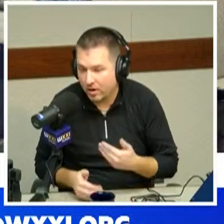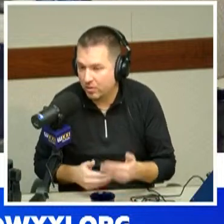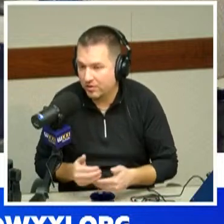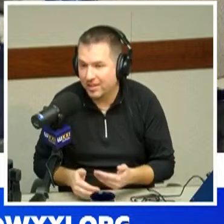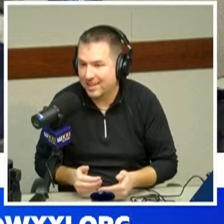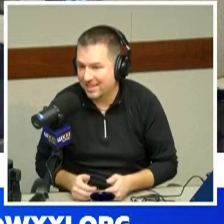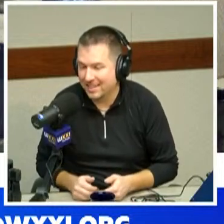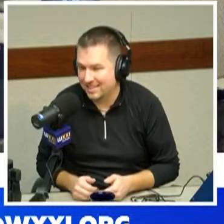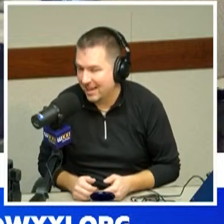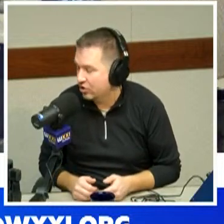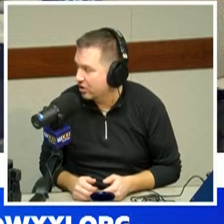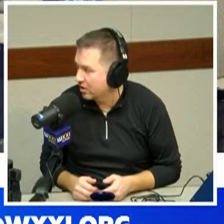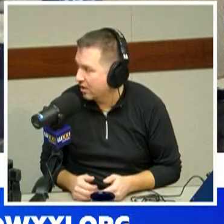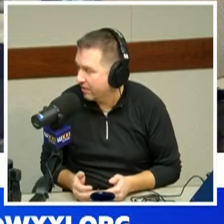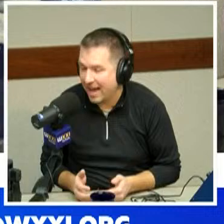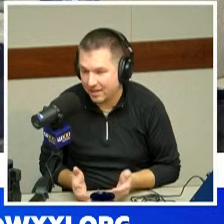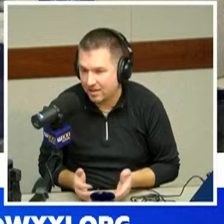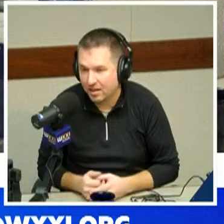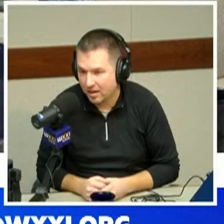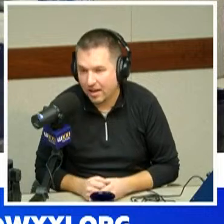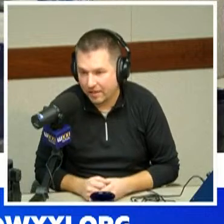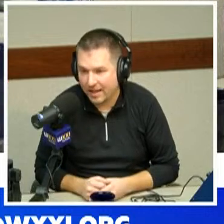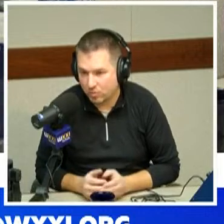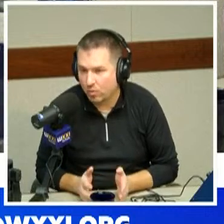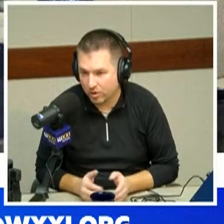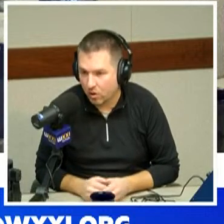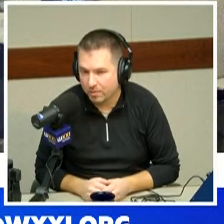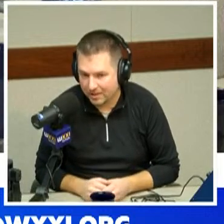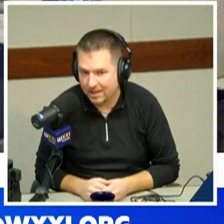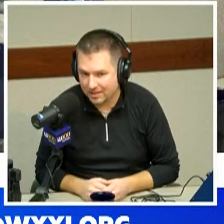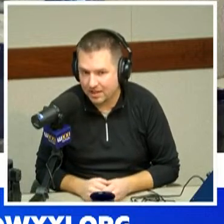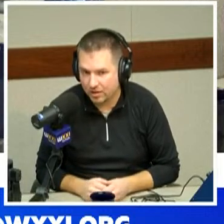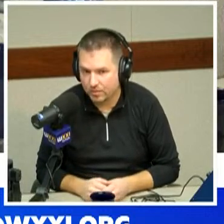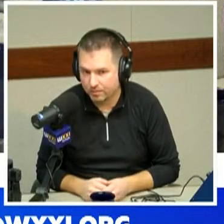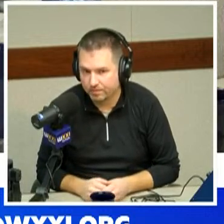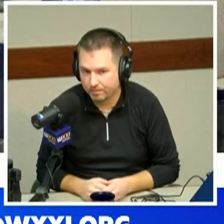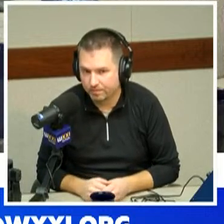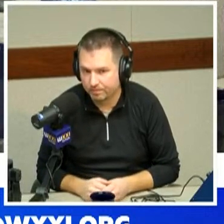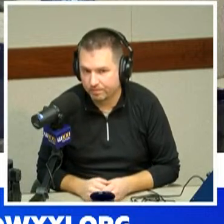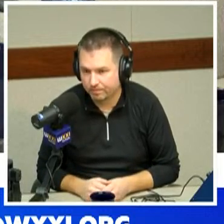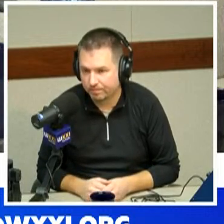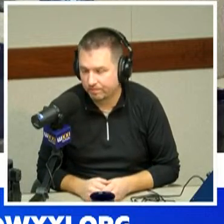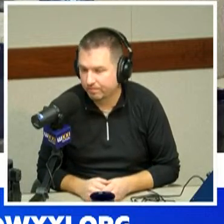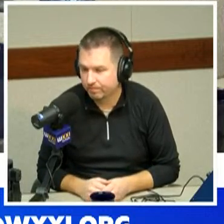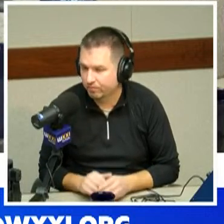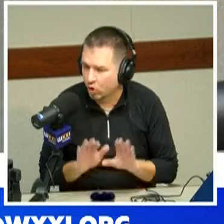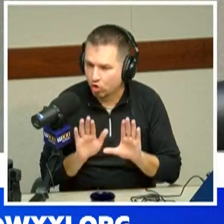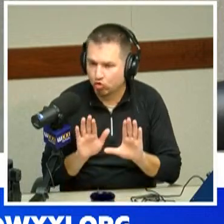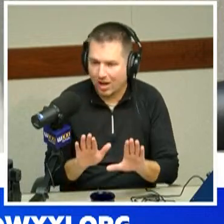I always feel like it's an extension of that and that's what we're hoping to continue right and